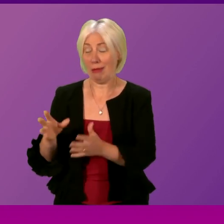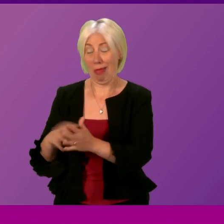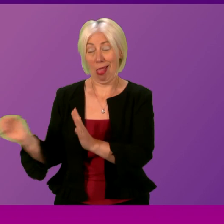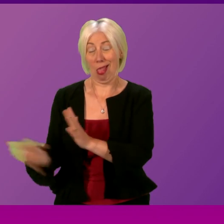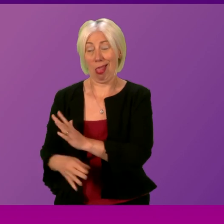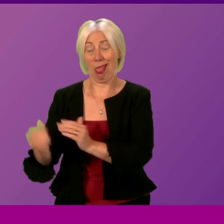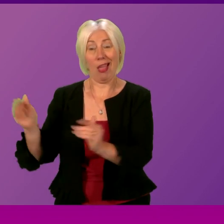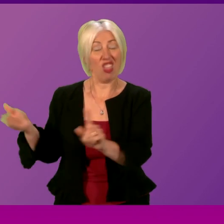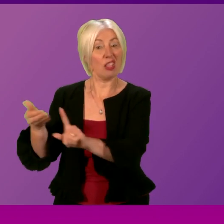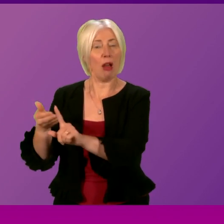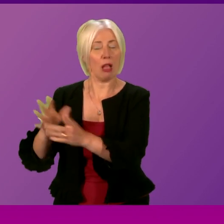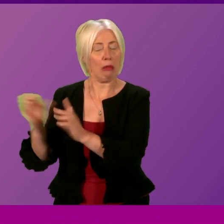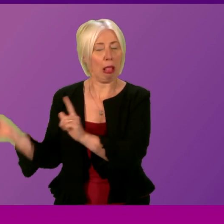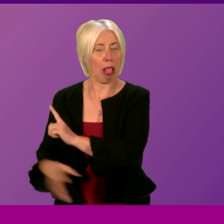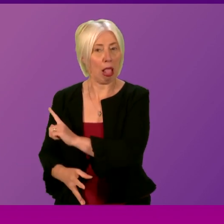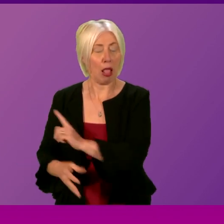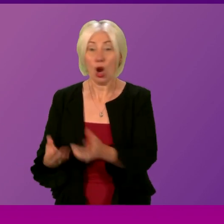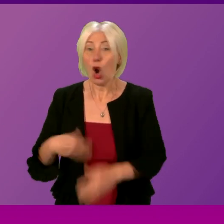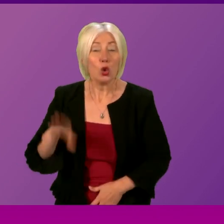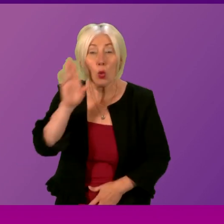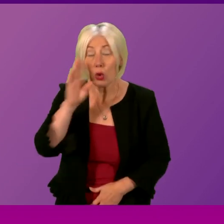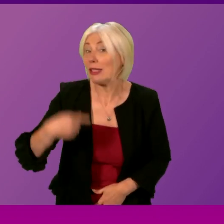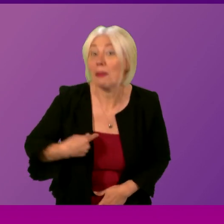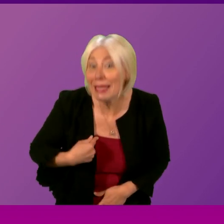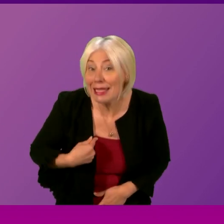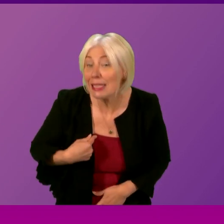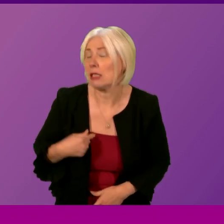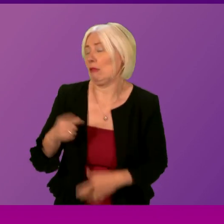If Douglas Ross does not want to listen to me on that, all he needs to do is